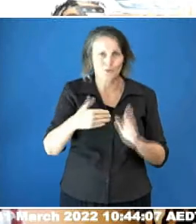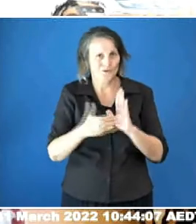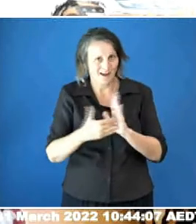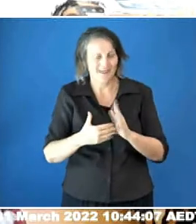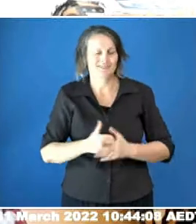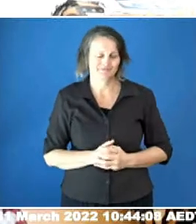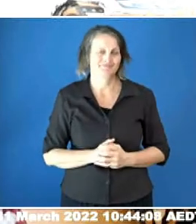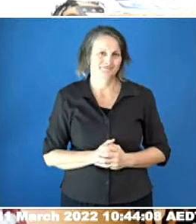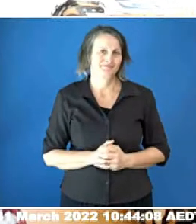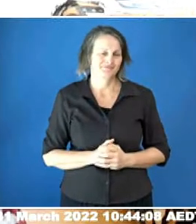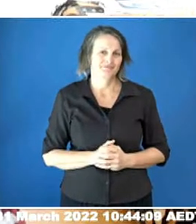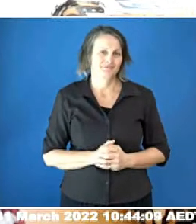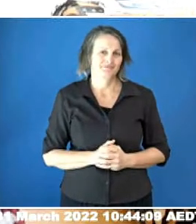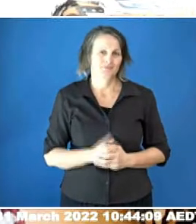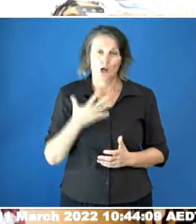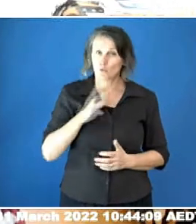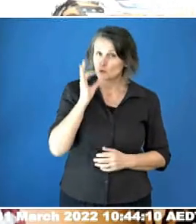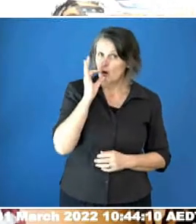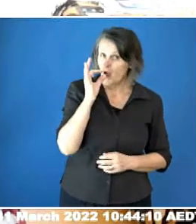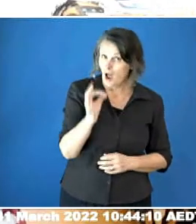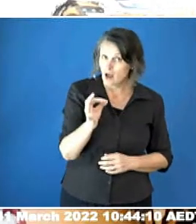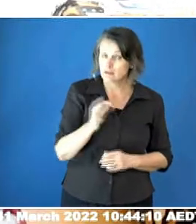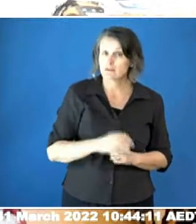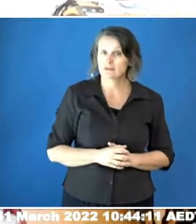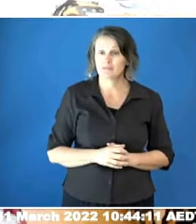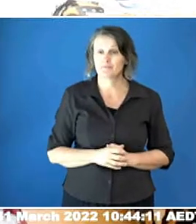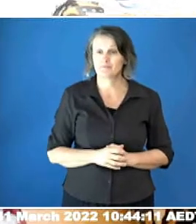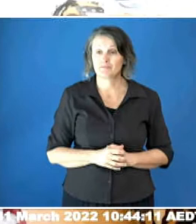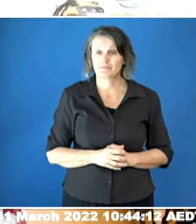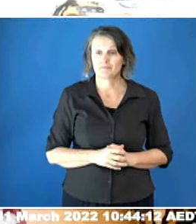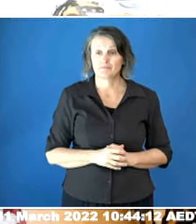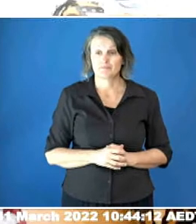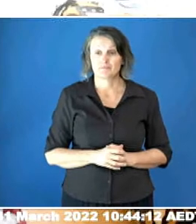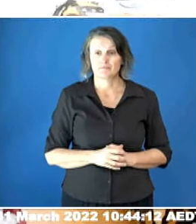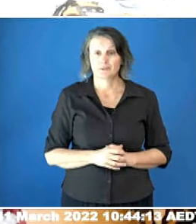and just to ask you would you add to your list that the police ought to take you